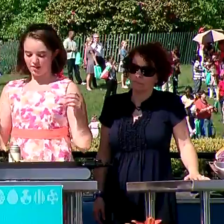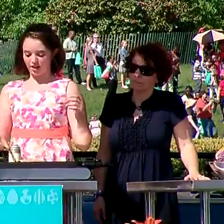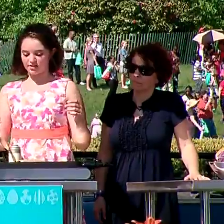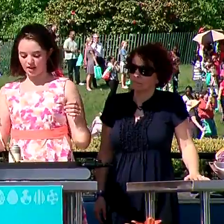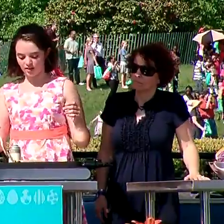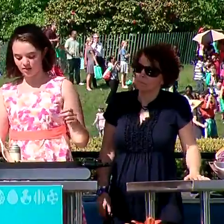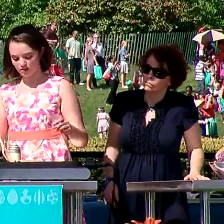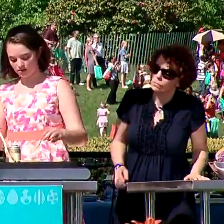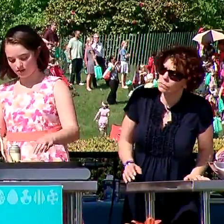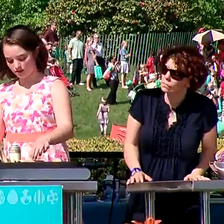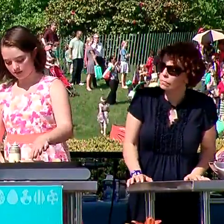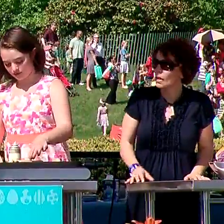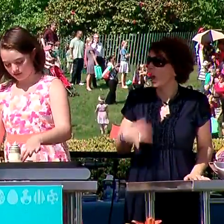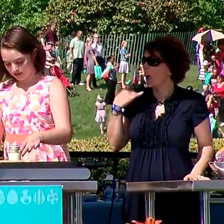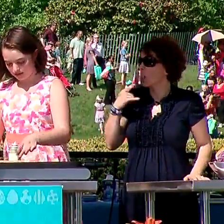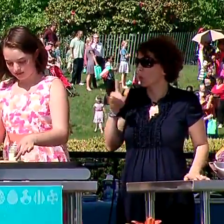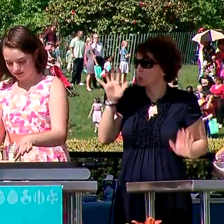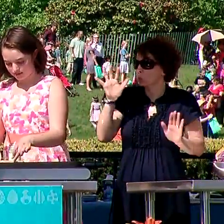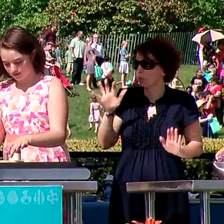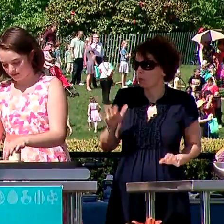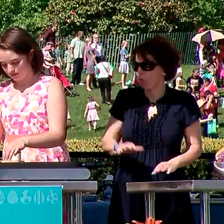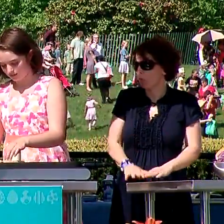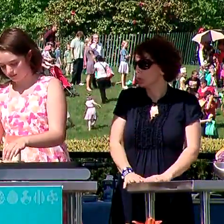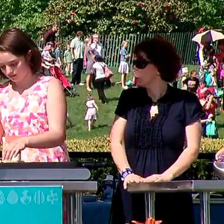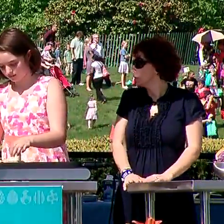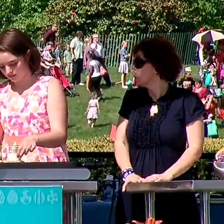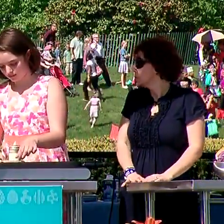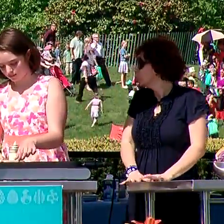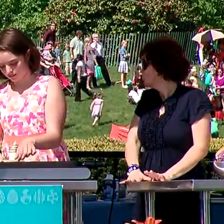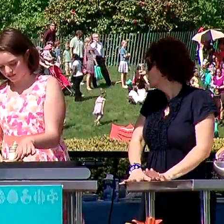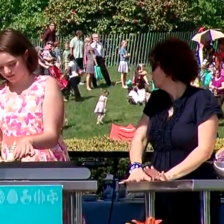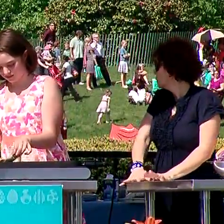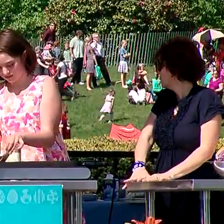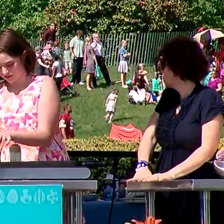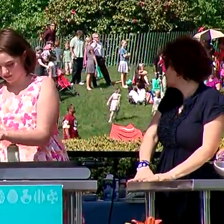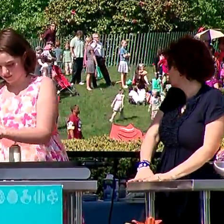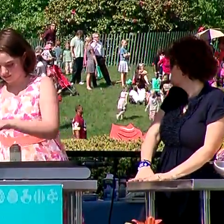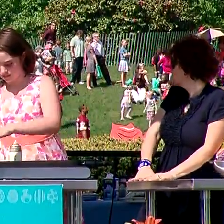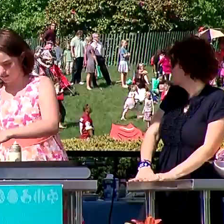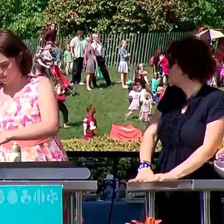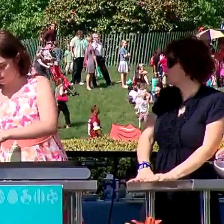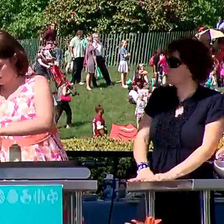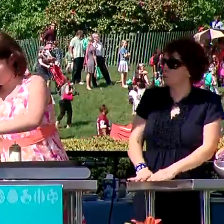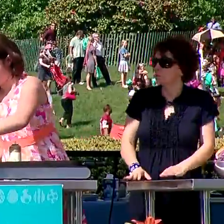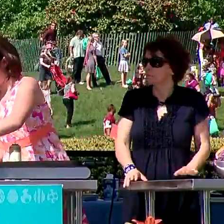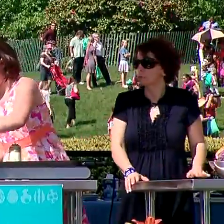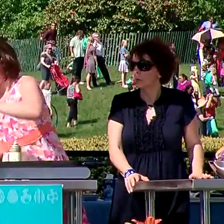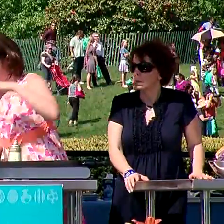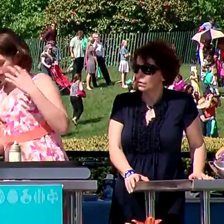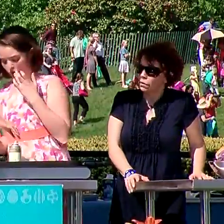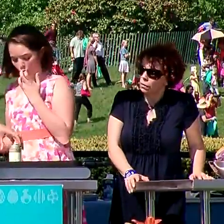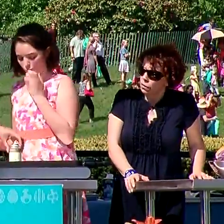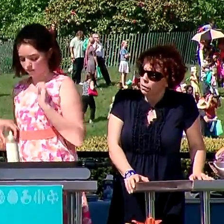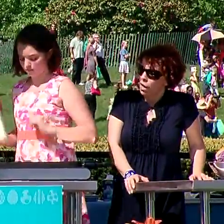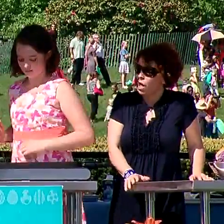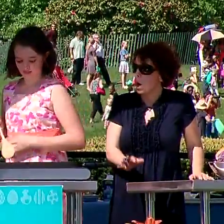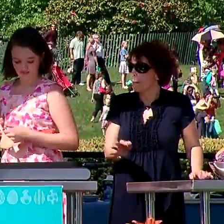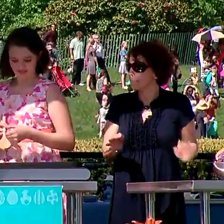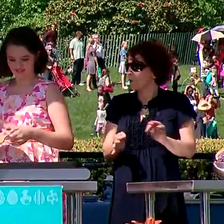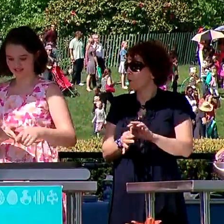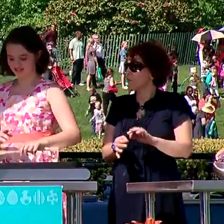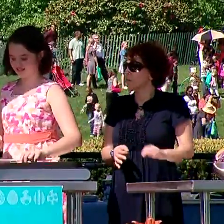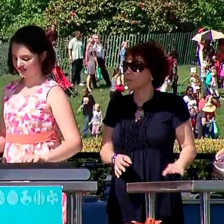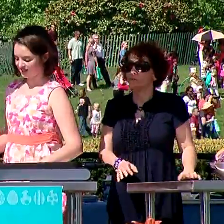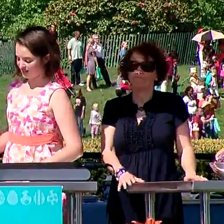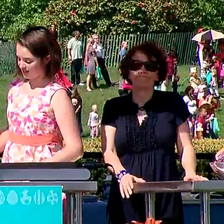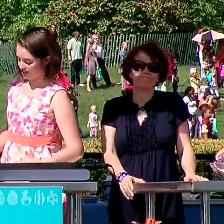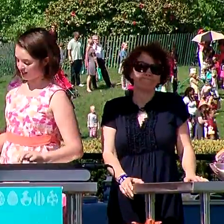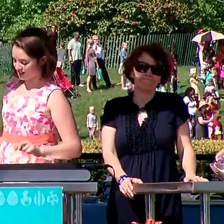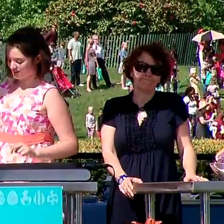That looks great! Perfect.